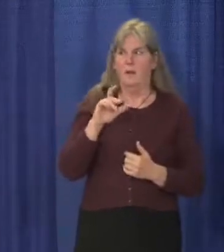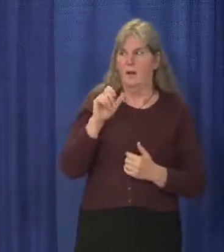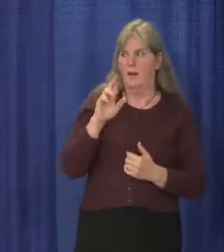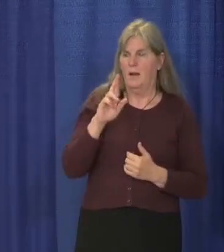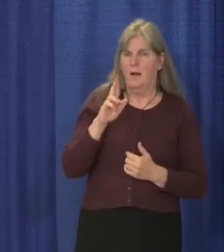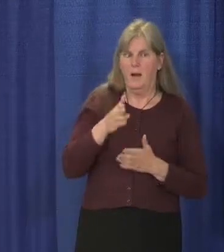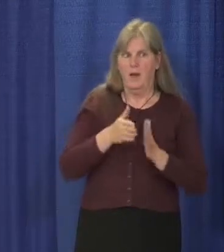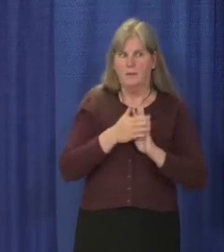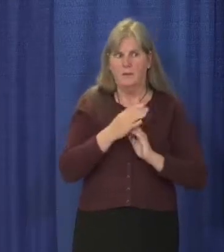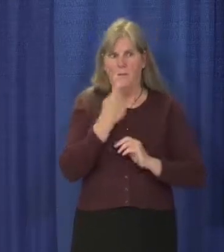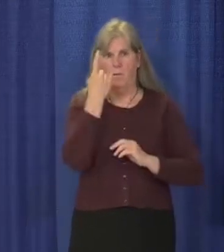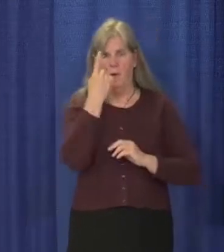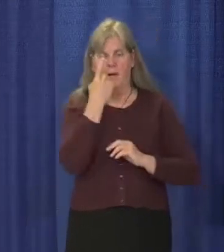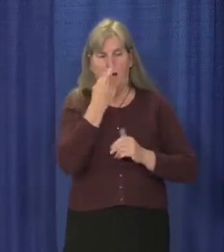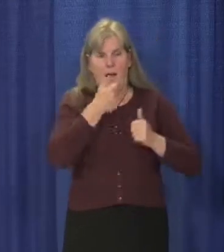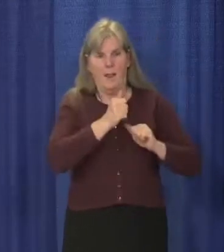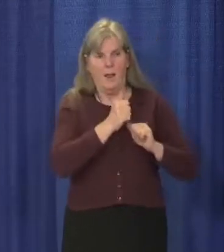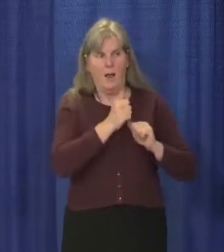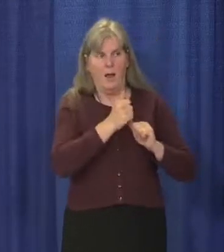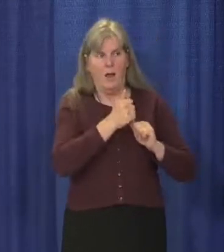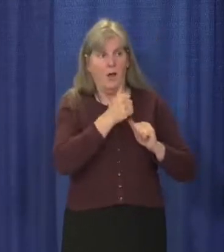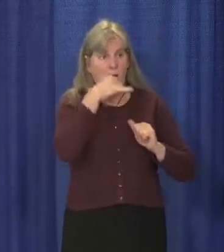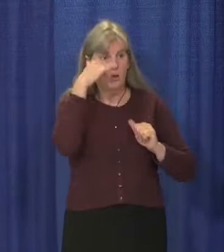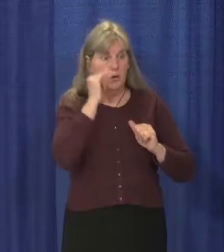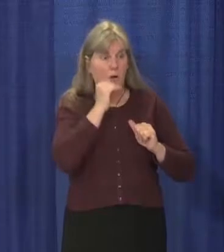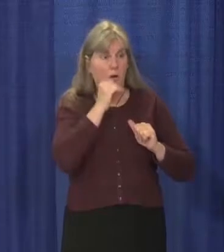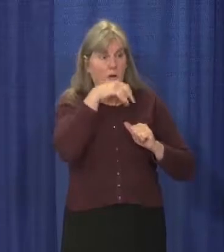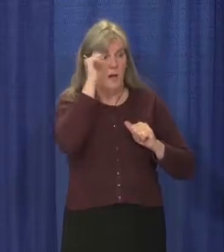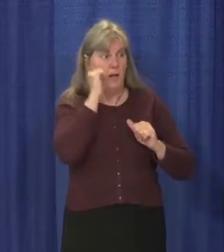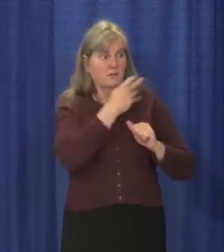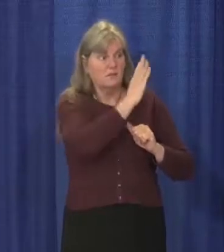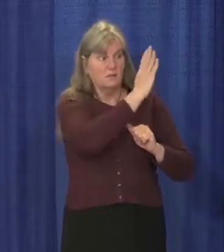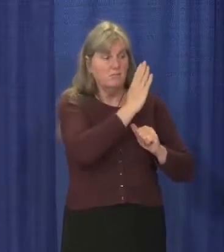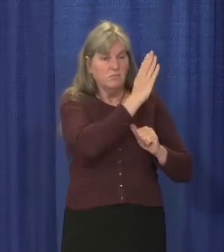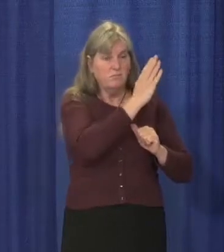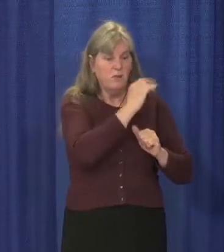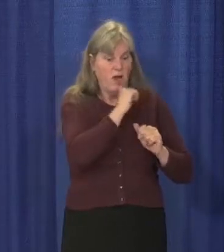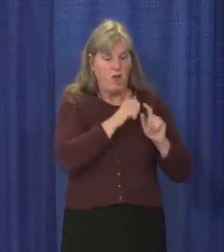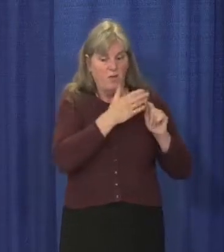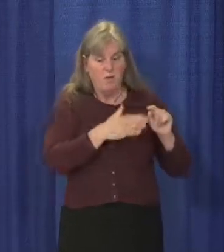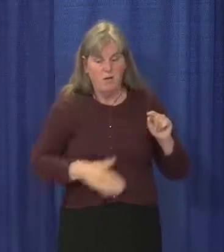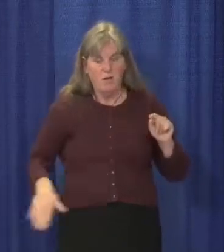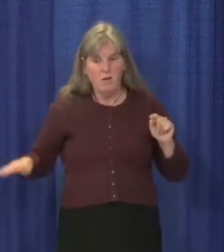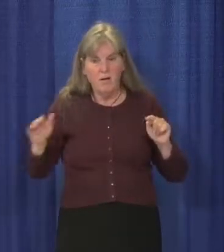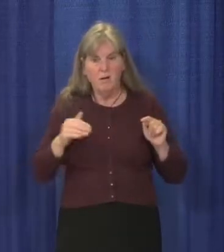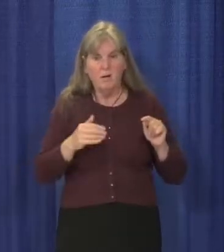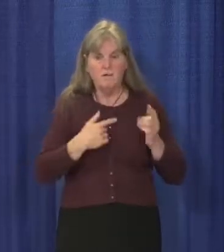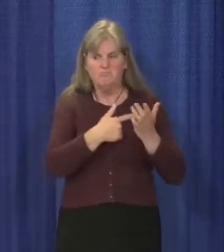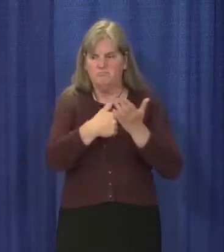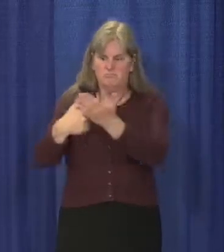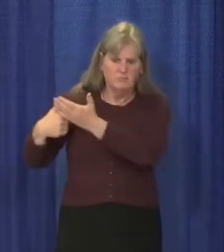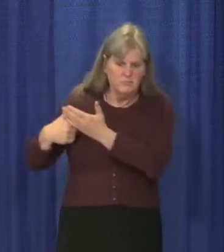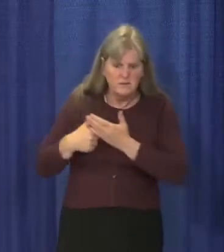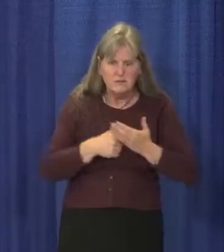asking about runoffs and